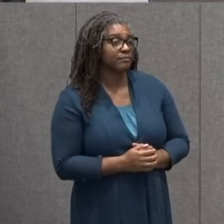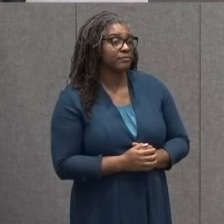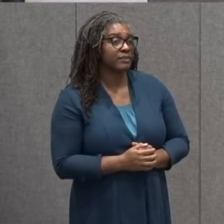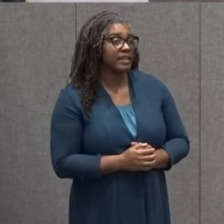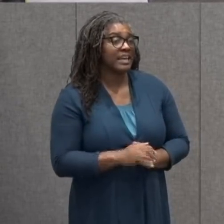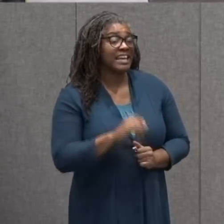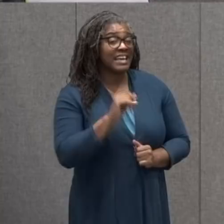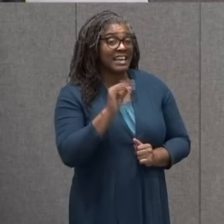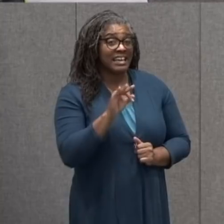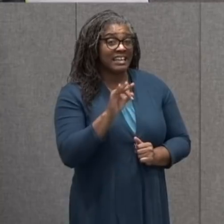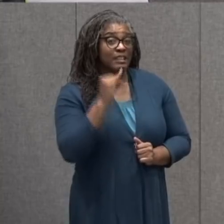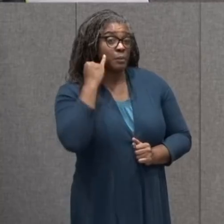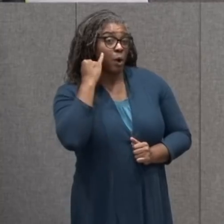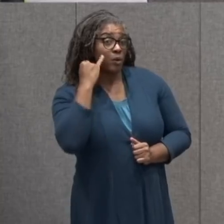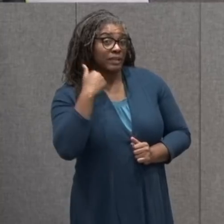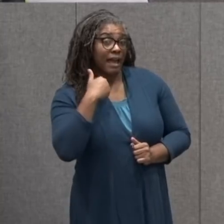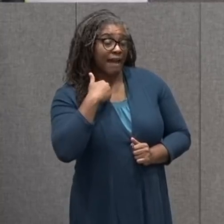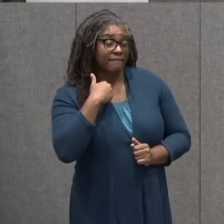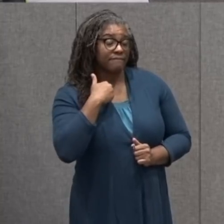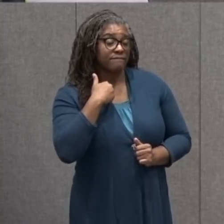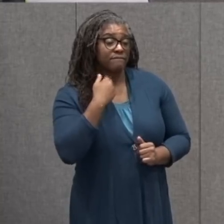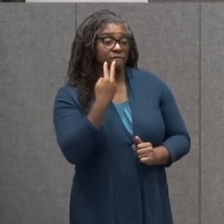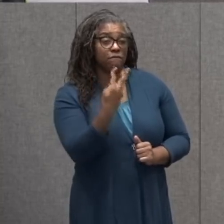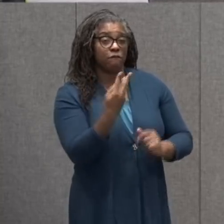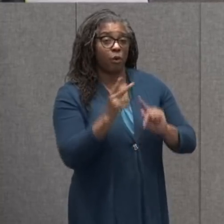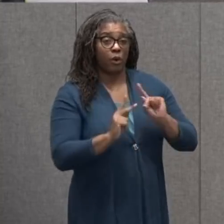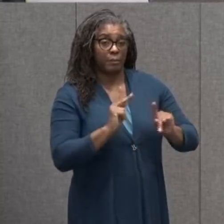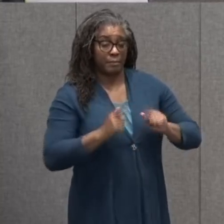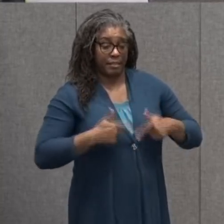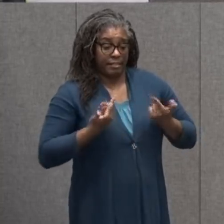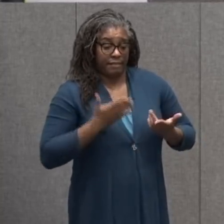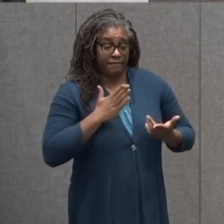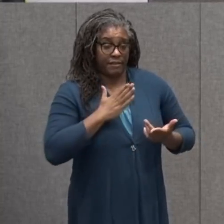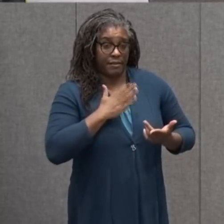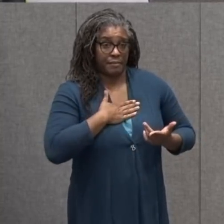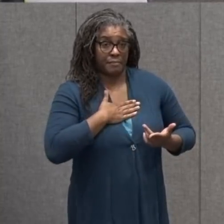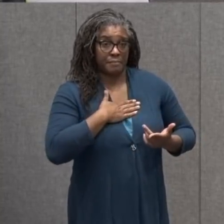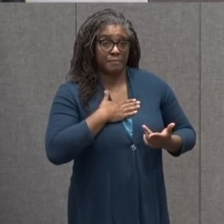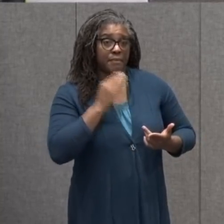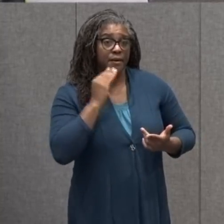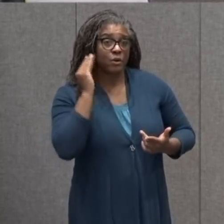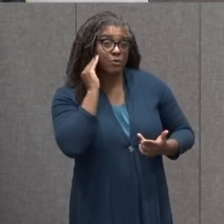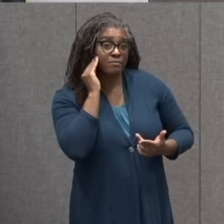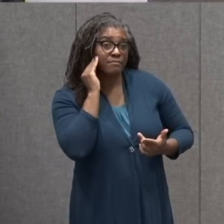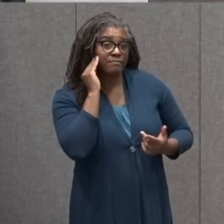that live in my house, we could have two teams. Have two teams, that's right. [Ms. Kay] And you could play against each other. Yeah.